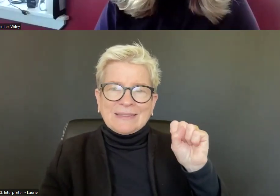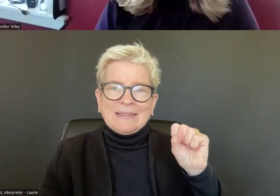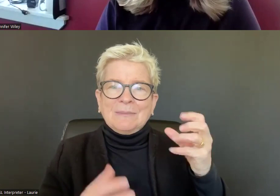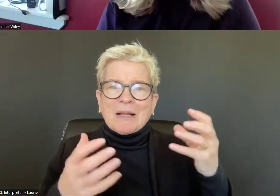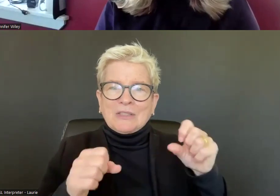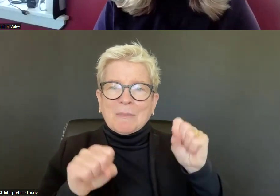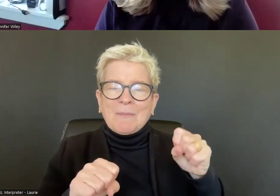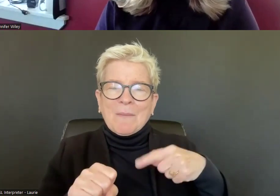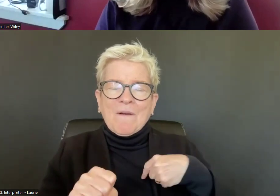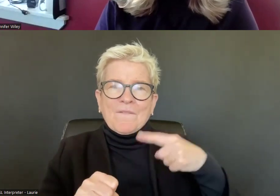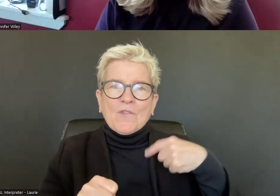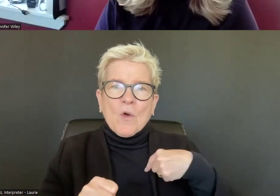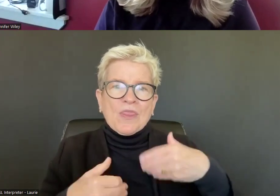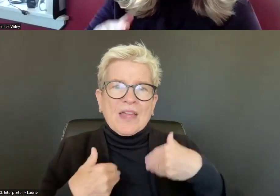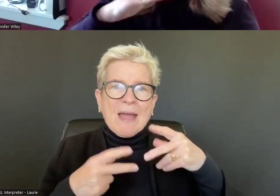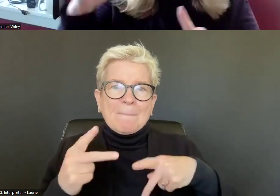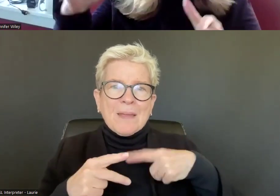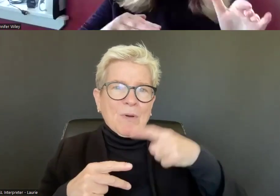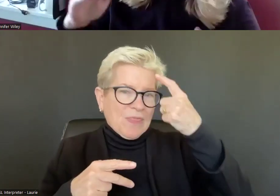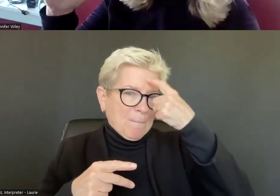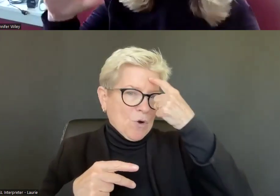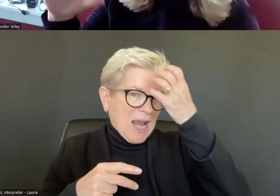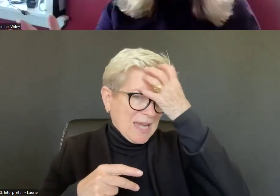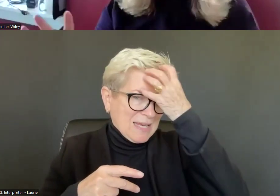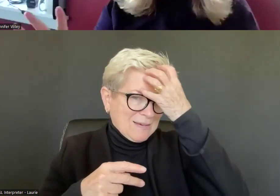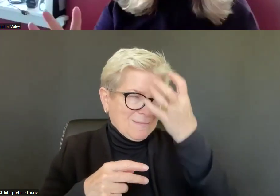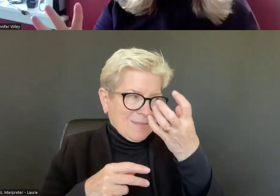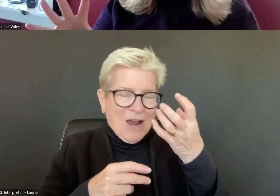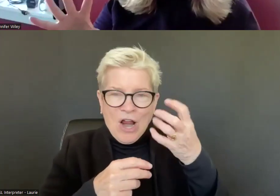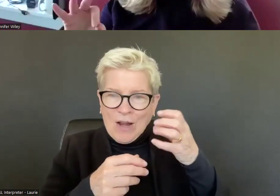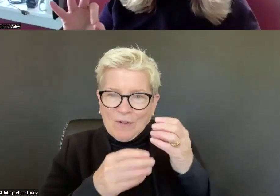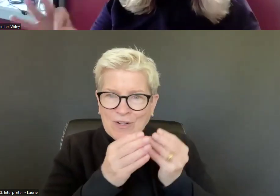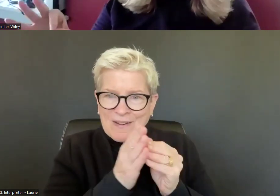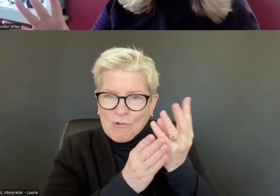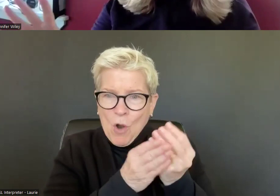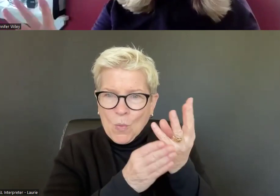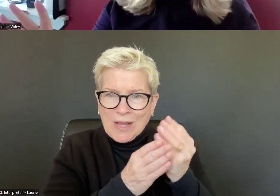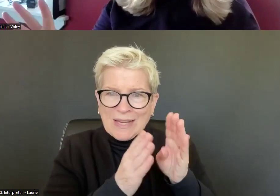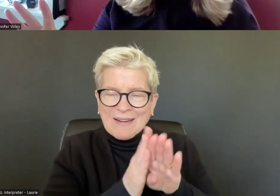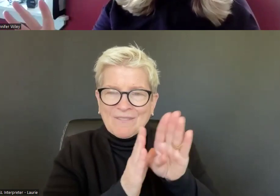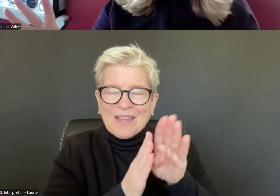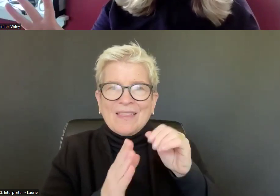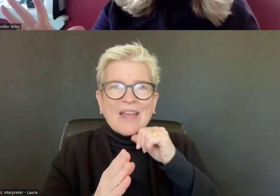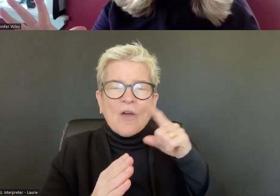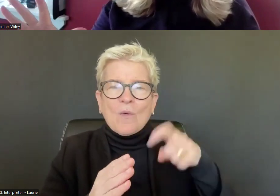forming frontal lobes aren't navigating a whole many complicated teacher classroom